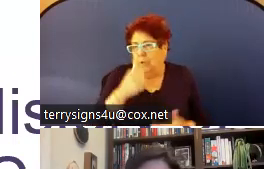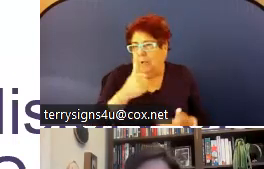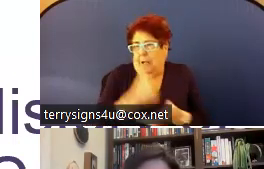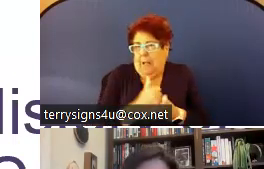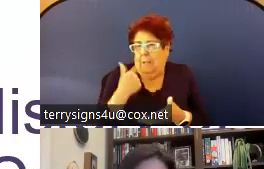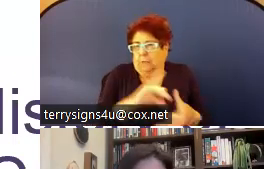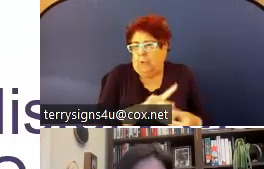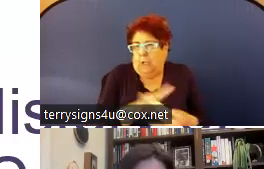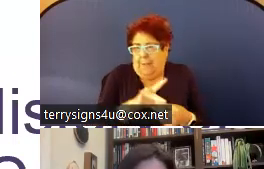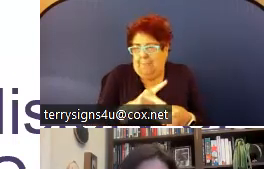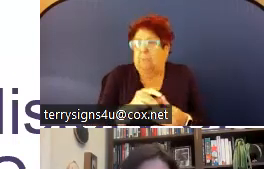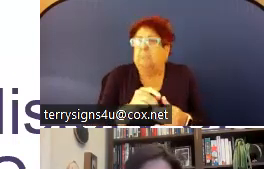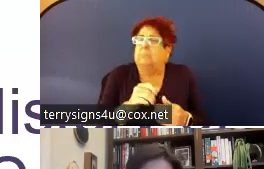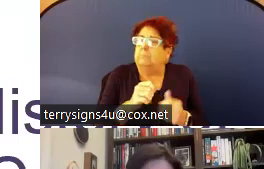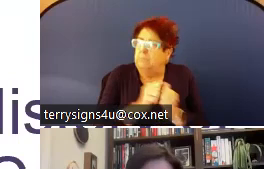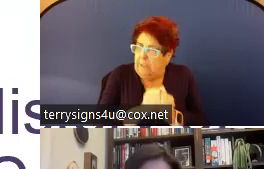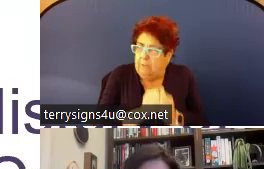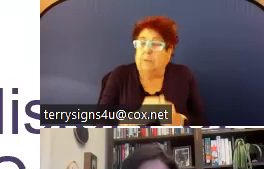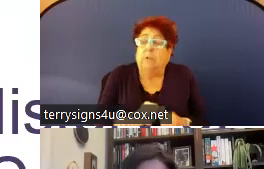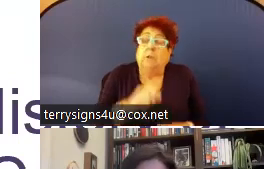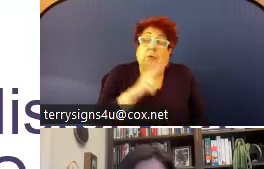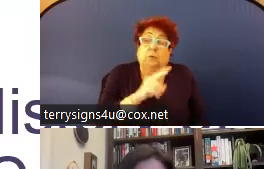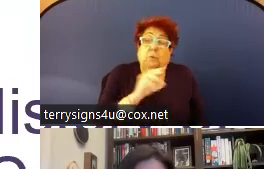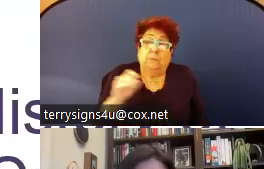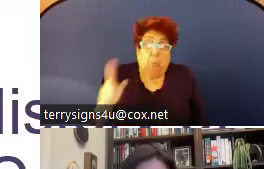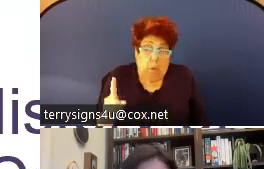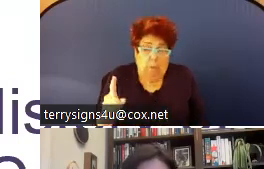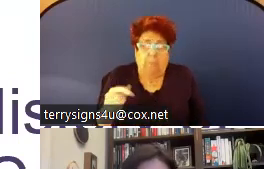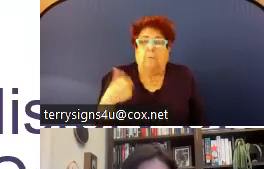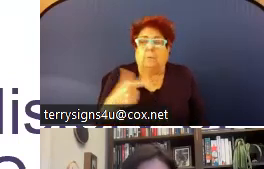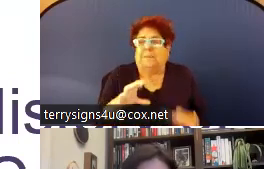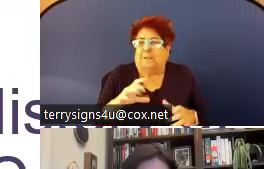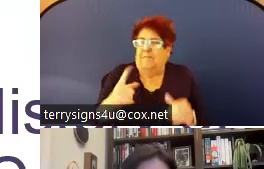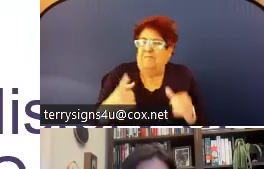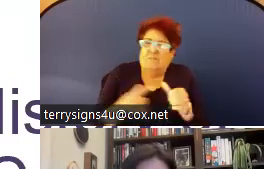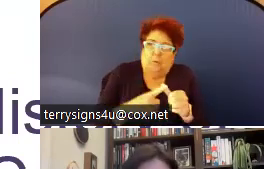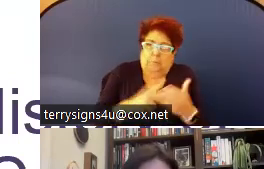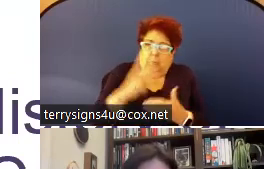we did our first program evaluation and we used that day that she -- did that with the